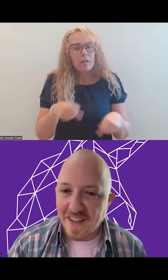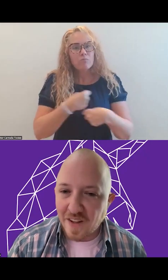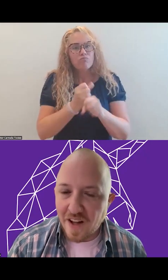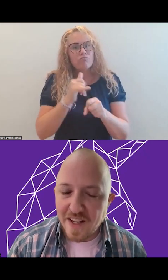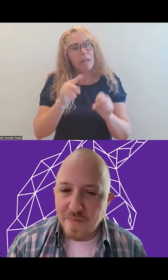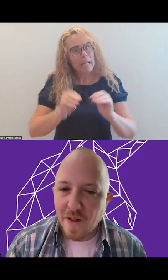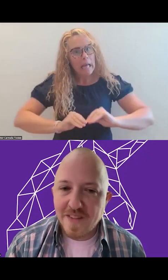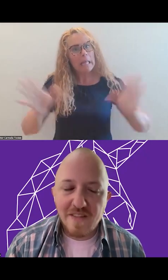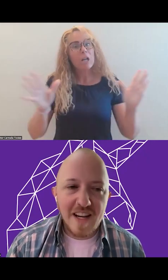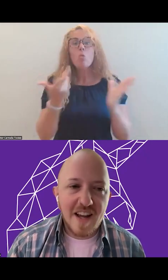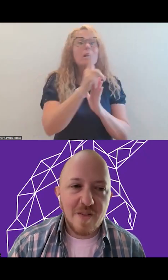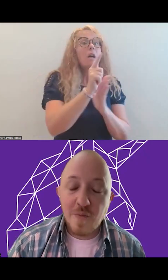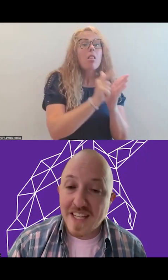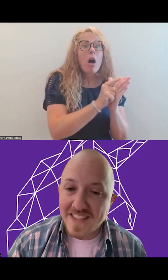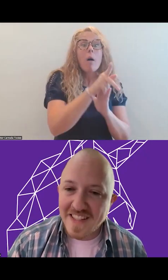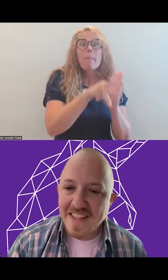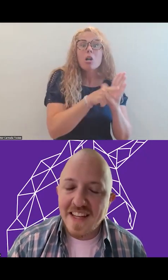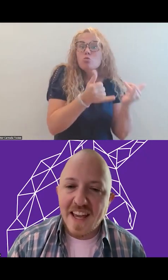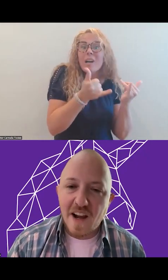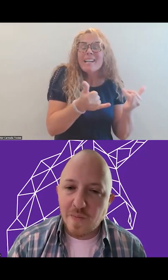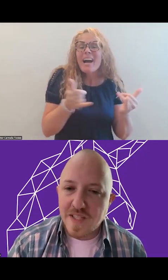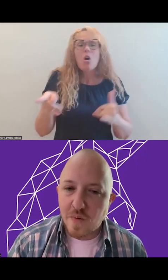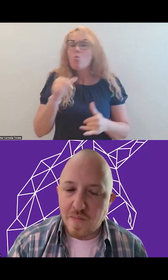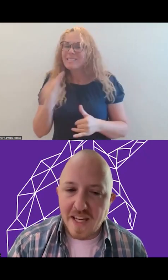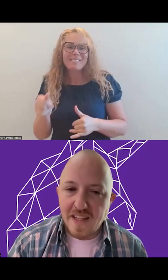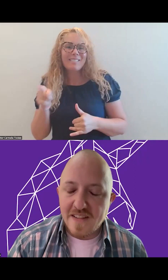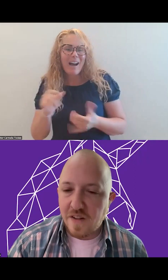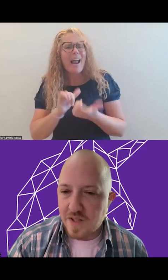A LAW AND WHAT IS NOT AND HOW TO MAKE SURE THAT CLEAR AS